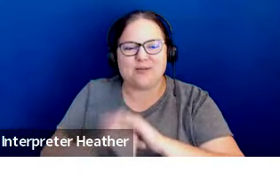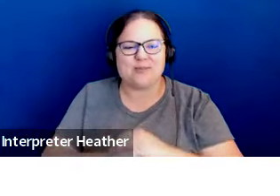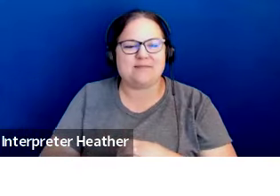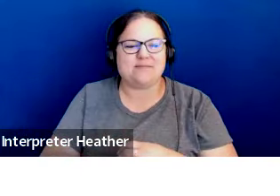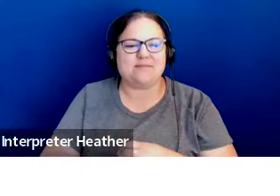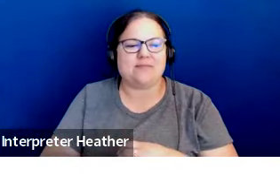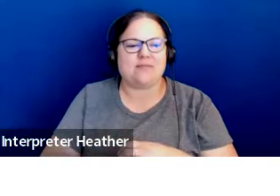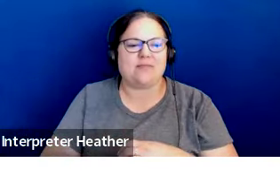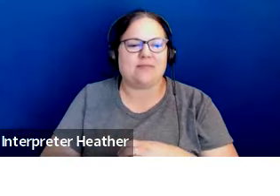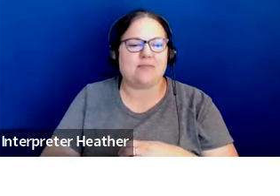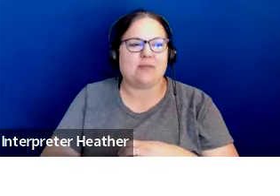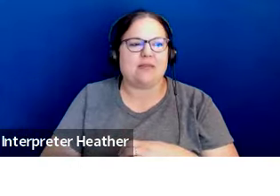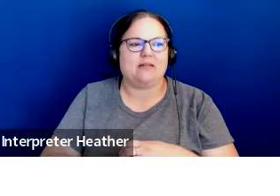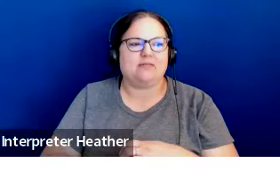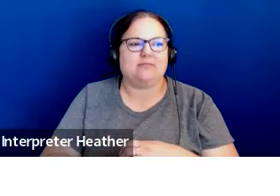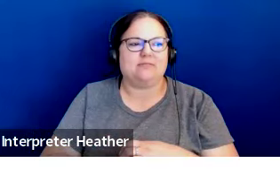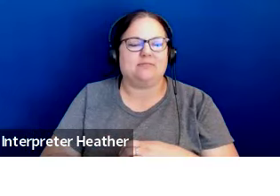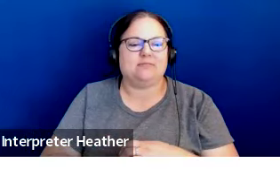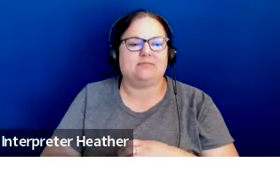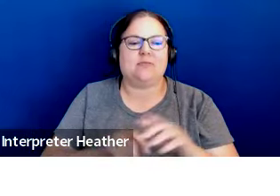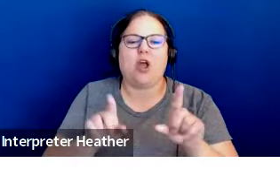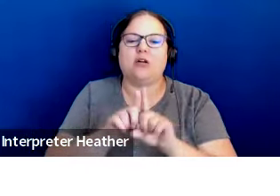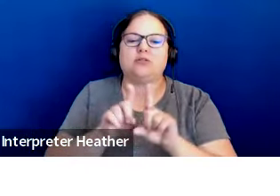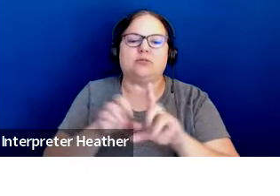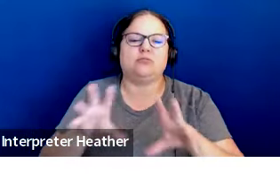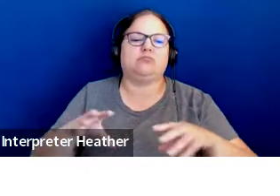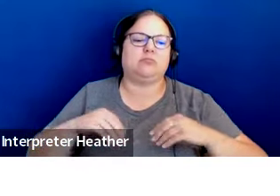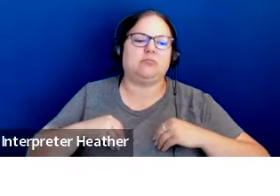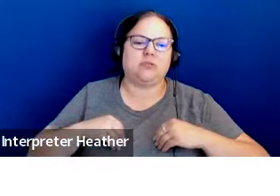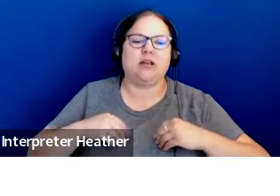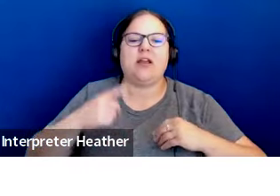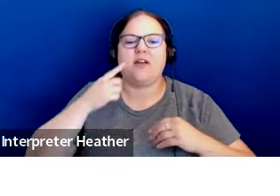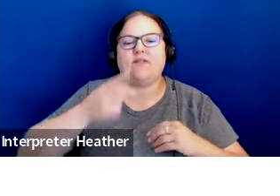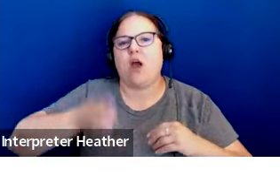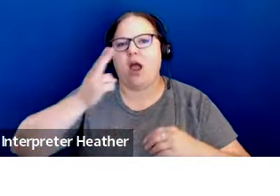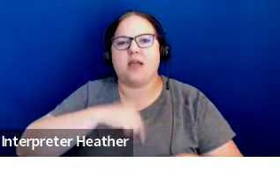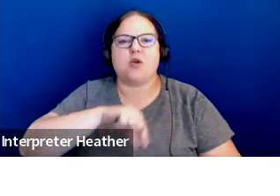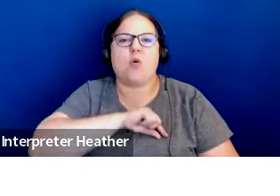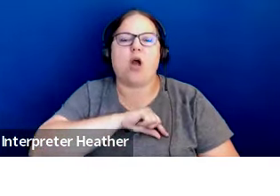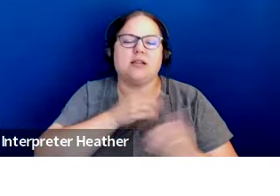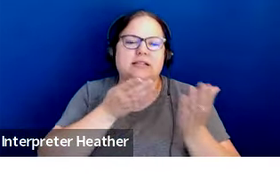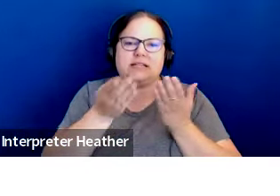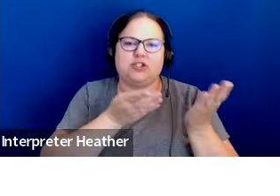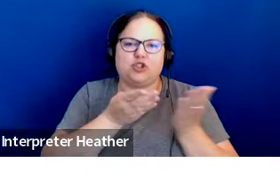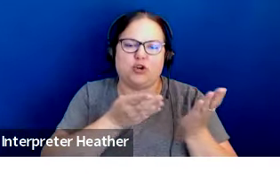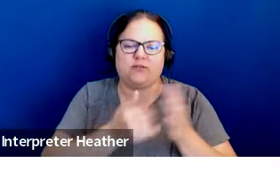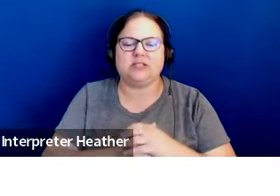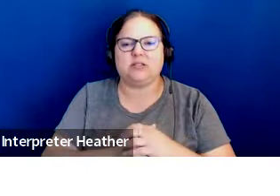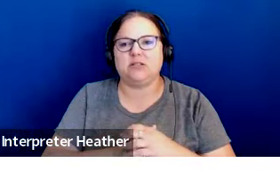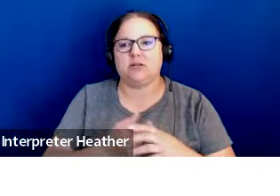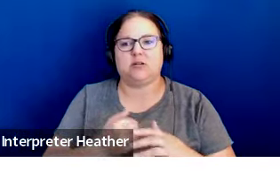and then to increase the percentage of high quality services that were provided to children,